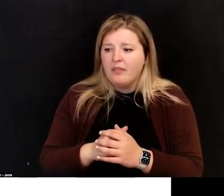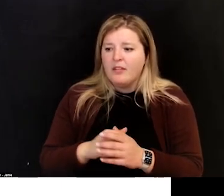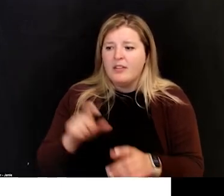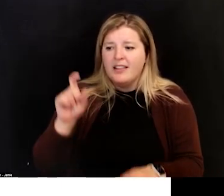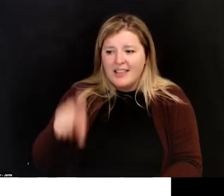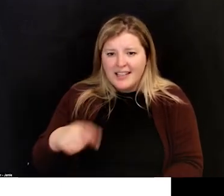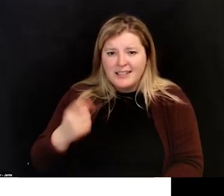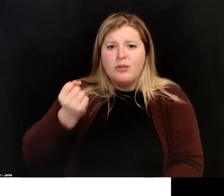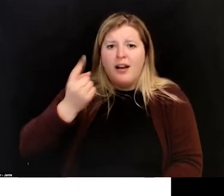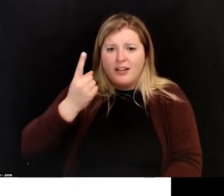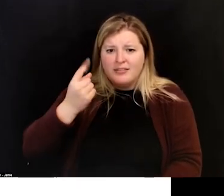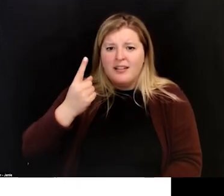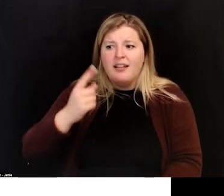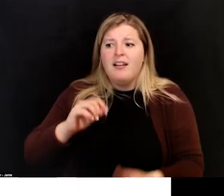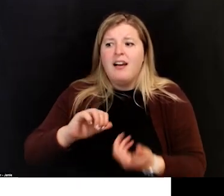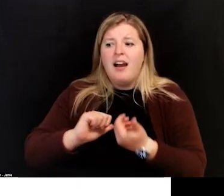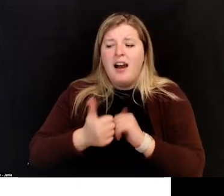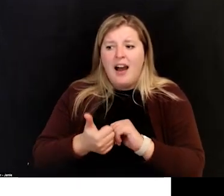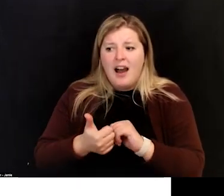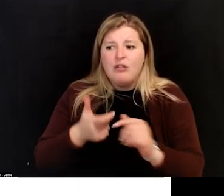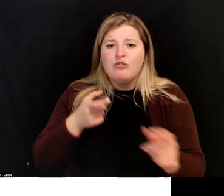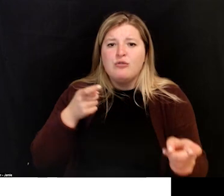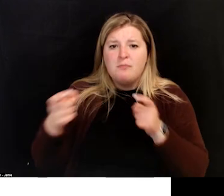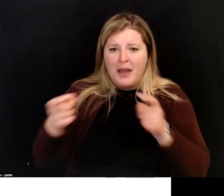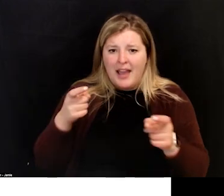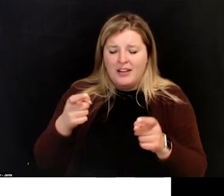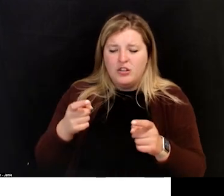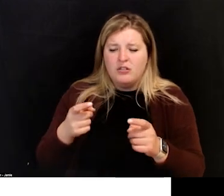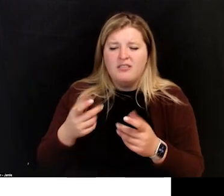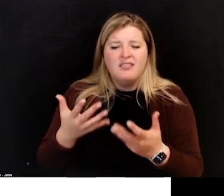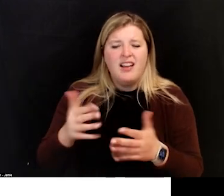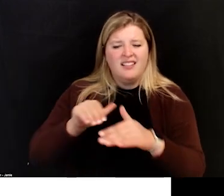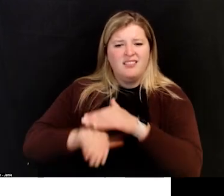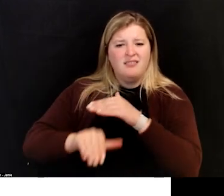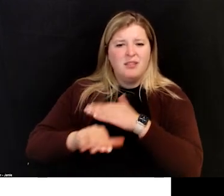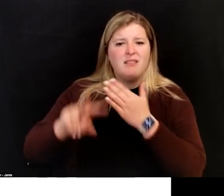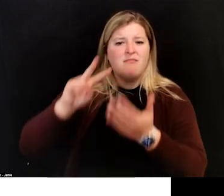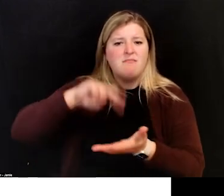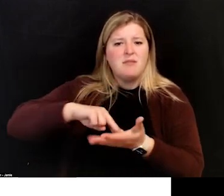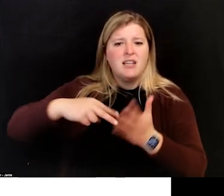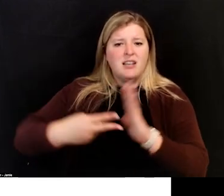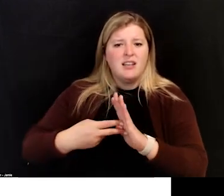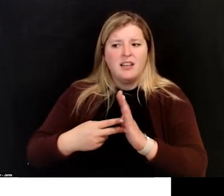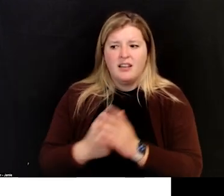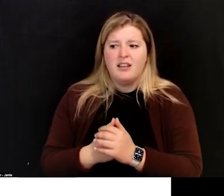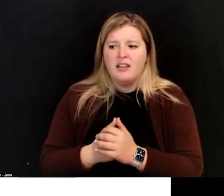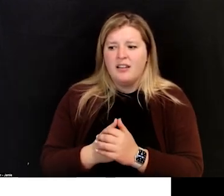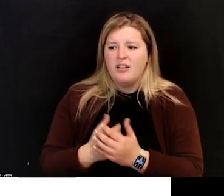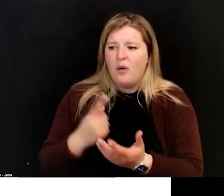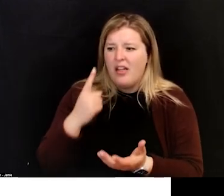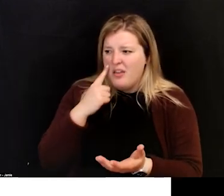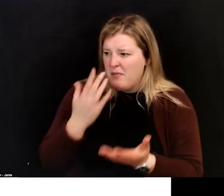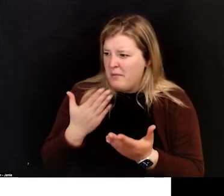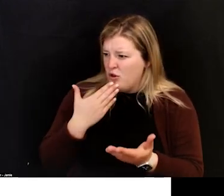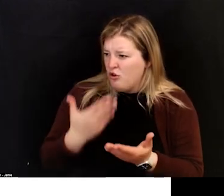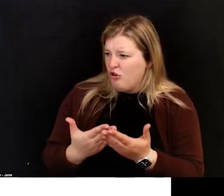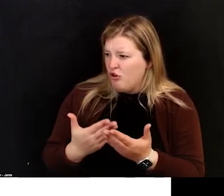how do you manage the breadth of what we mean by accessibility? And I don't know if you would like to make a comment about that as well.